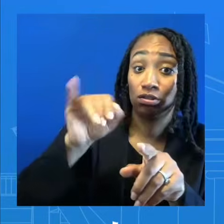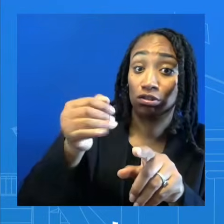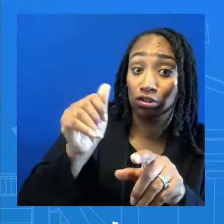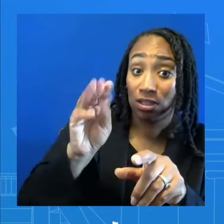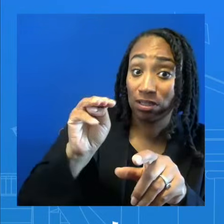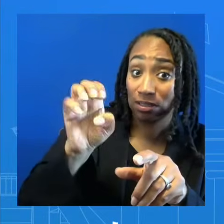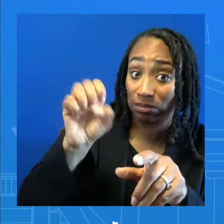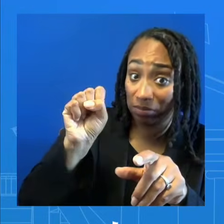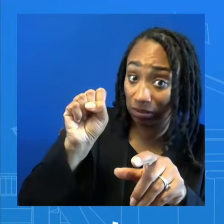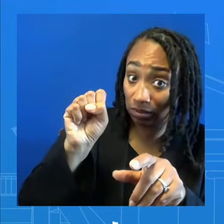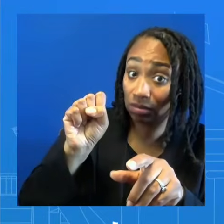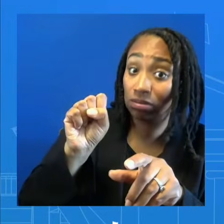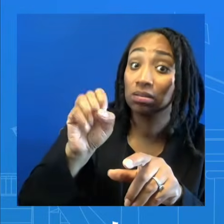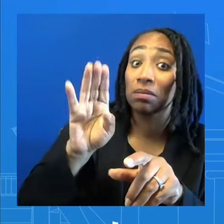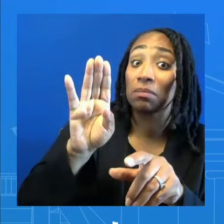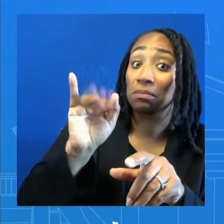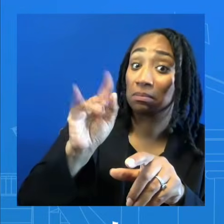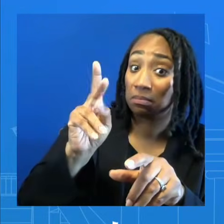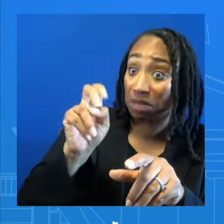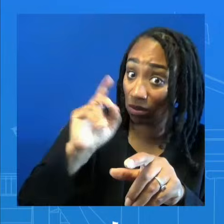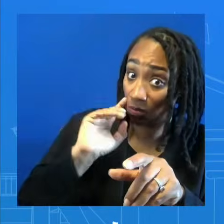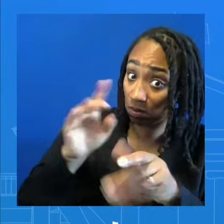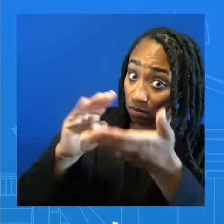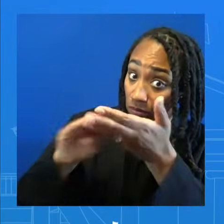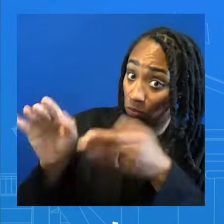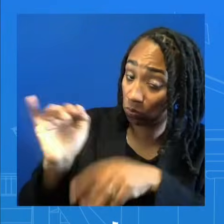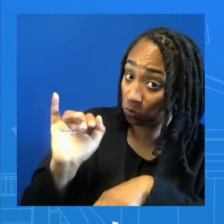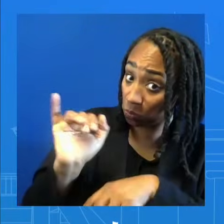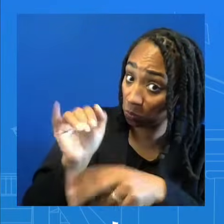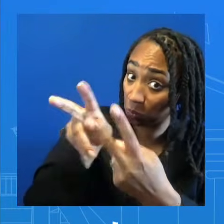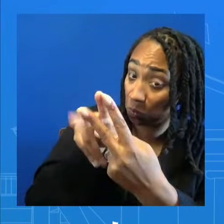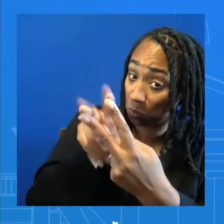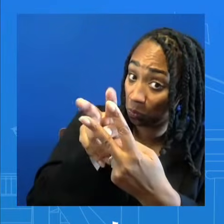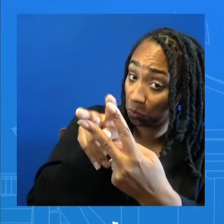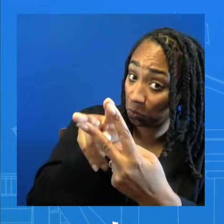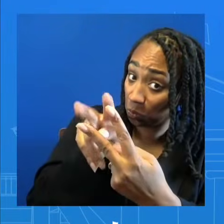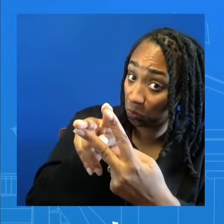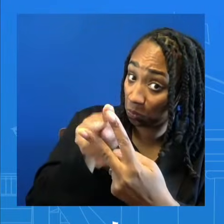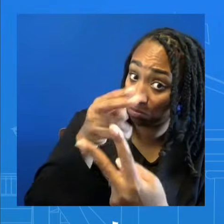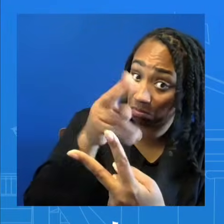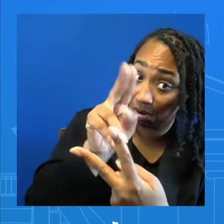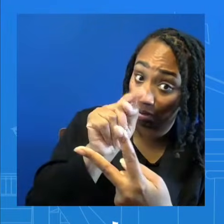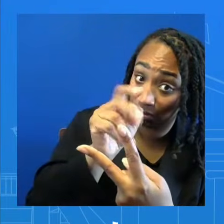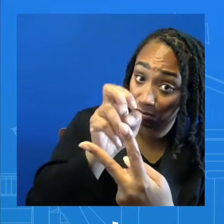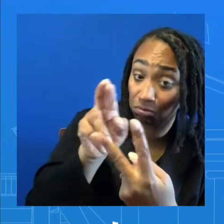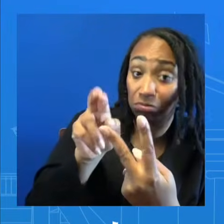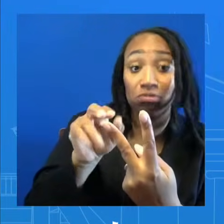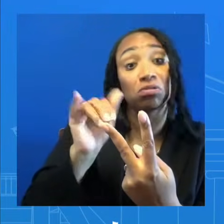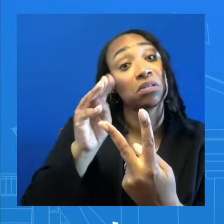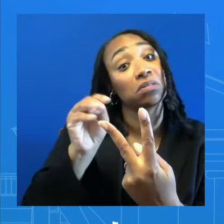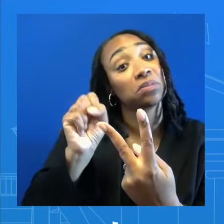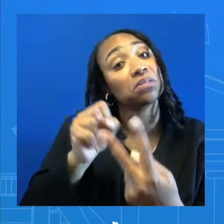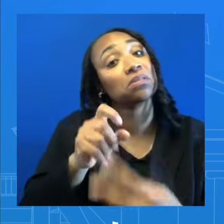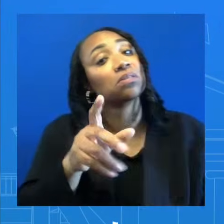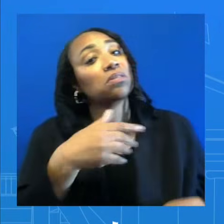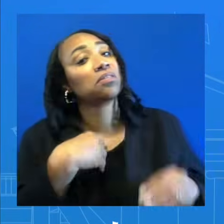He put it in -- in his own words. I don't have anything to share beyond that. What I can say is: Not that I'm aware of,